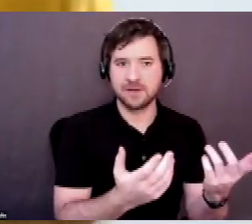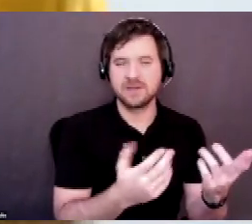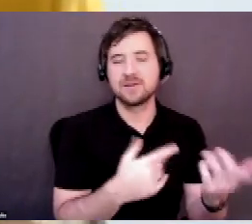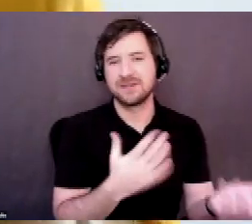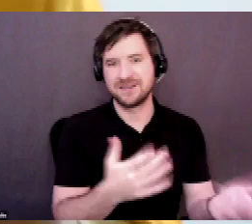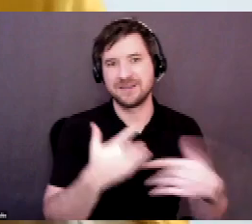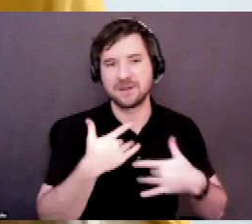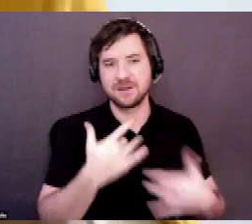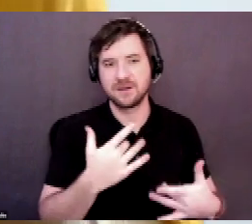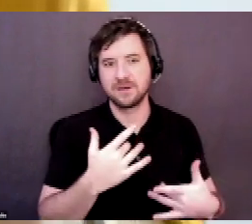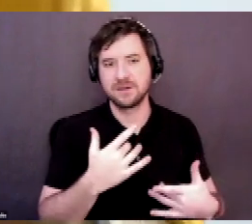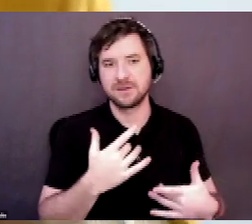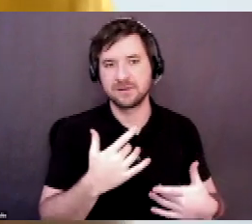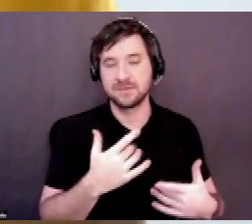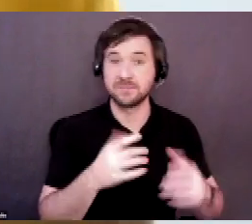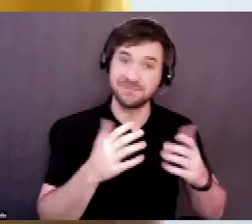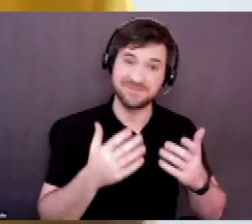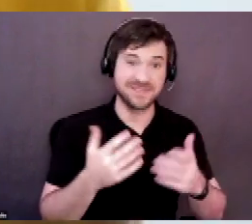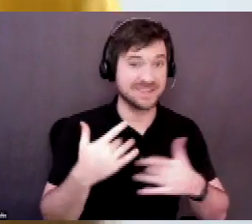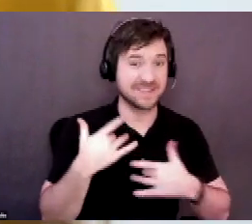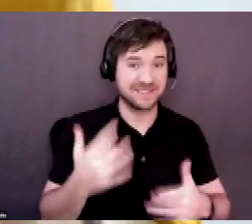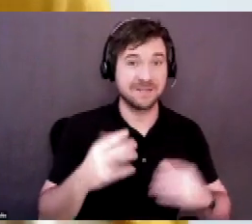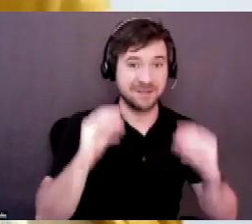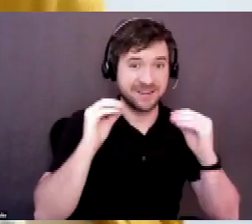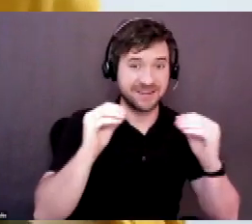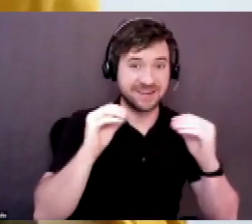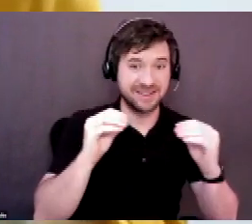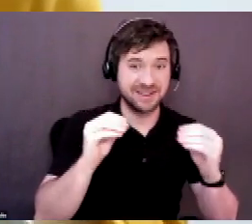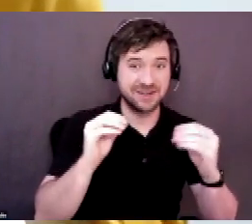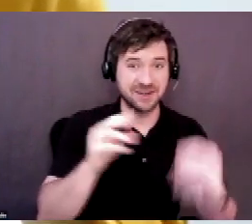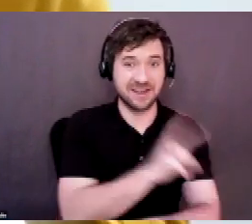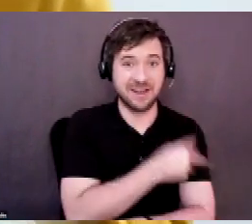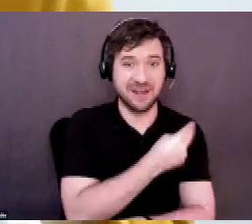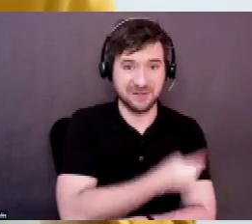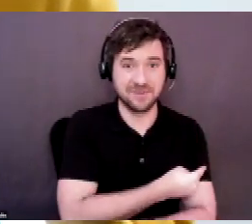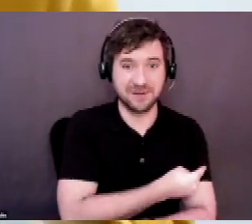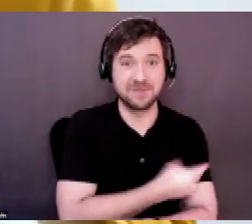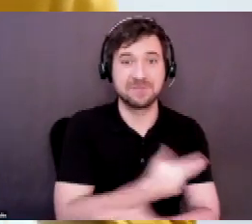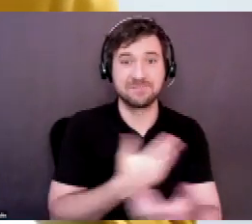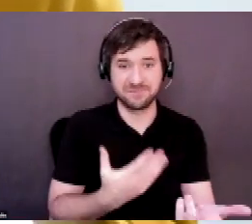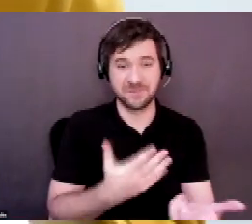it could be a teaching hospital or tertiary care hospital that will have these types of departments